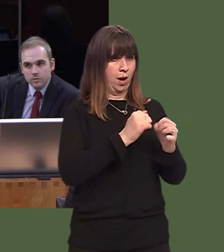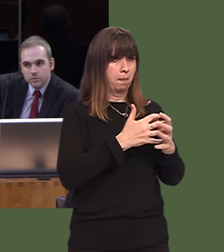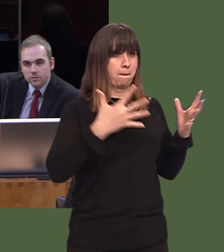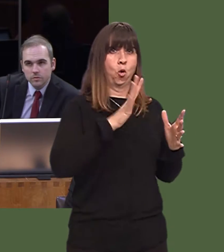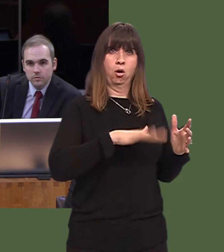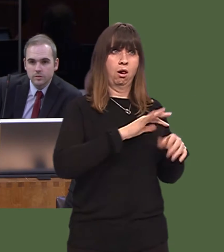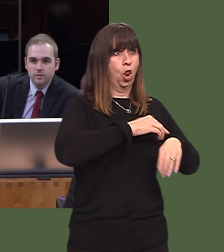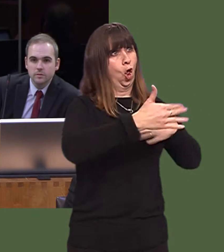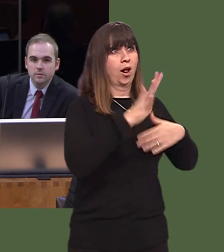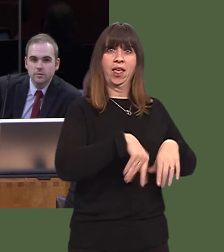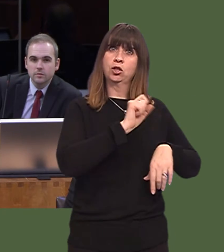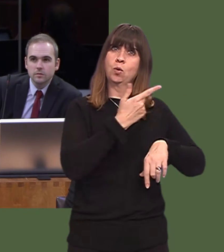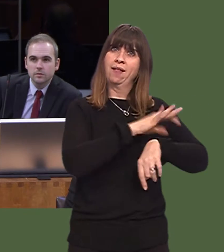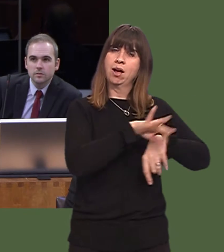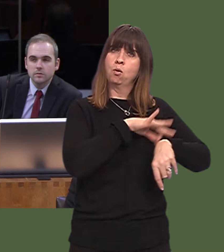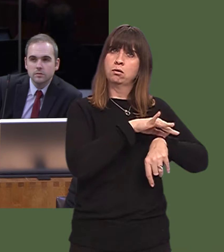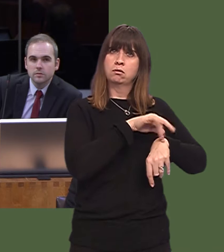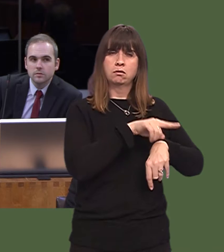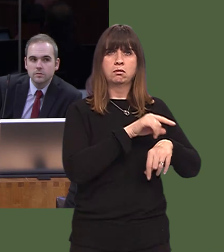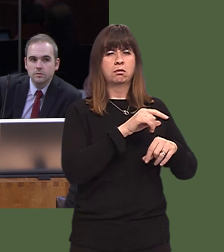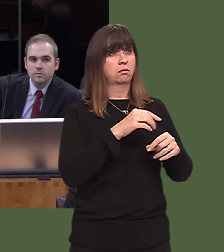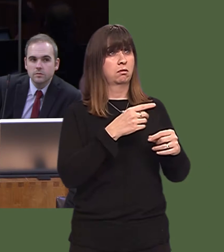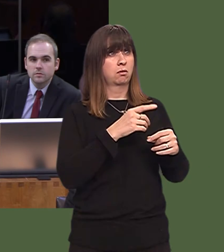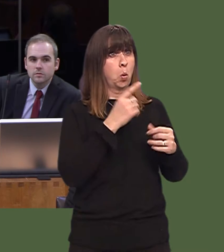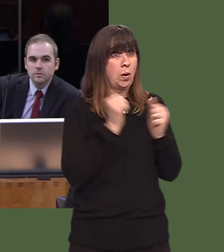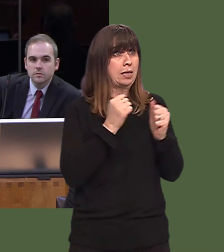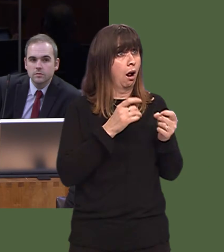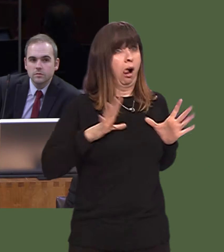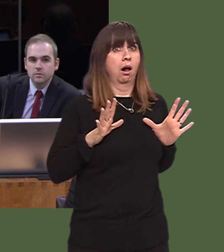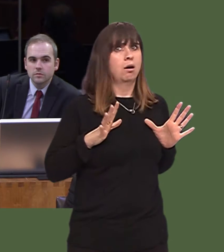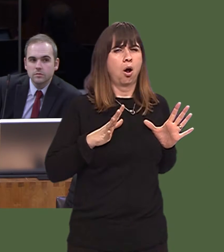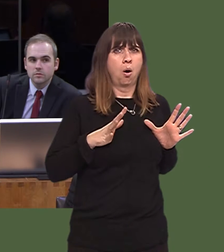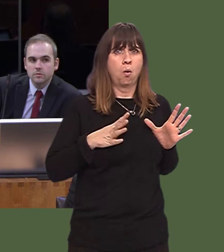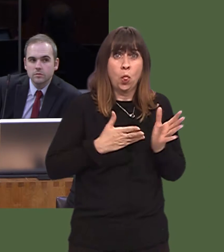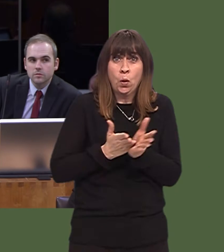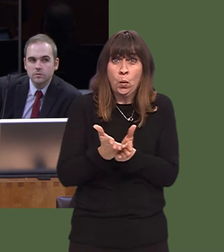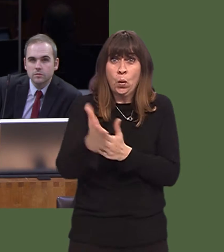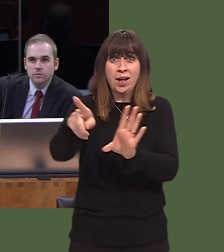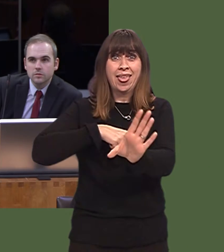hoursówhat they show is that itís a year-round capacity issue that we face with, on average,